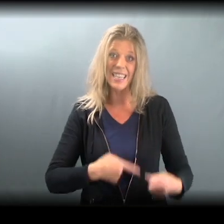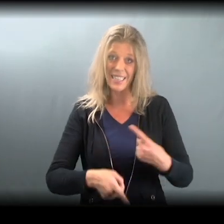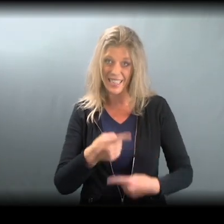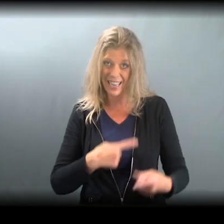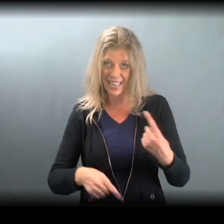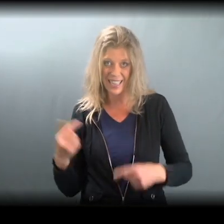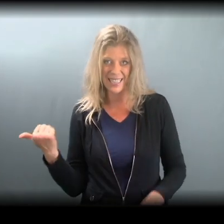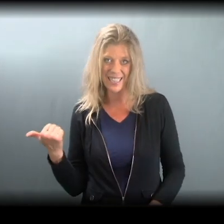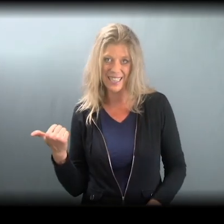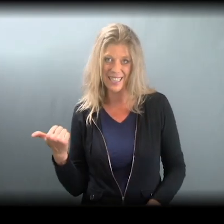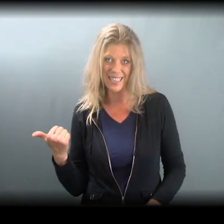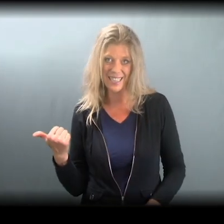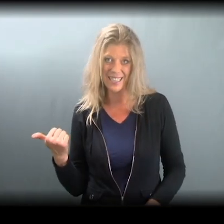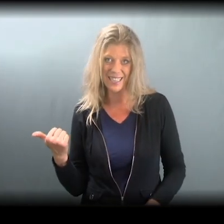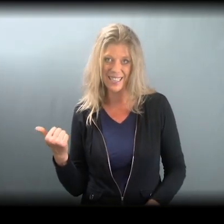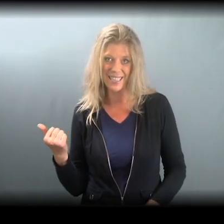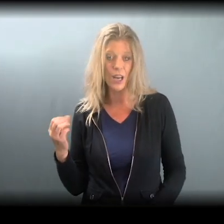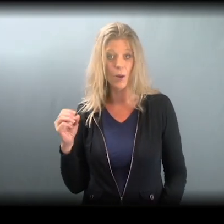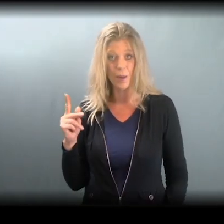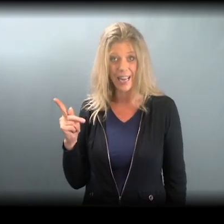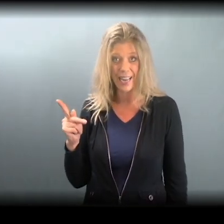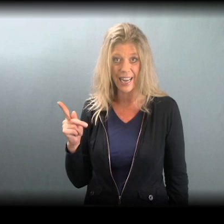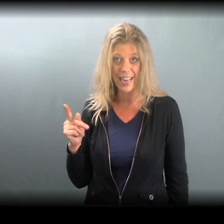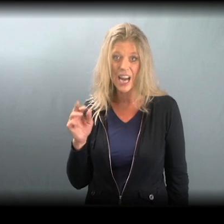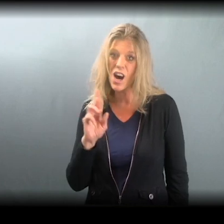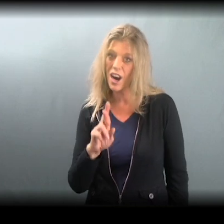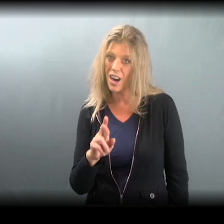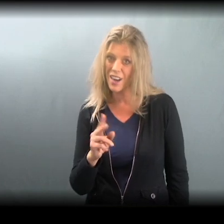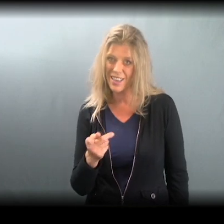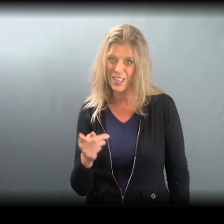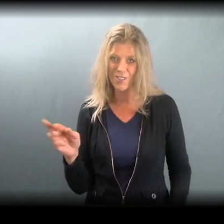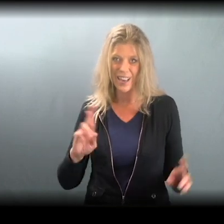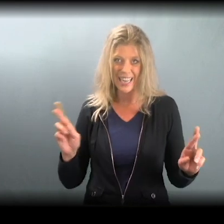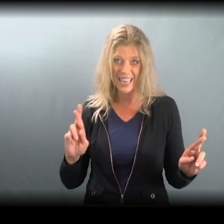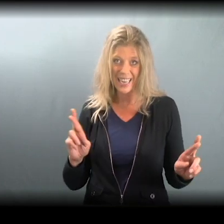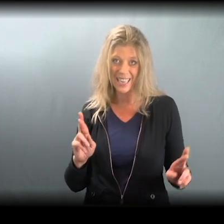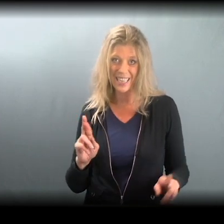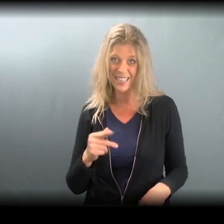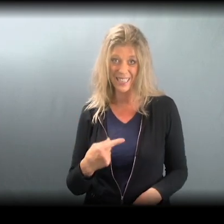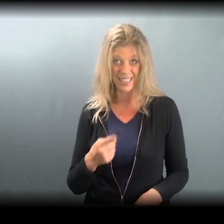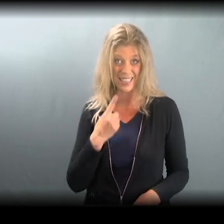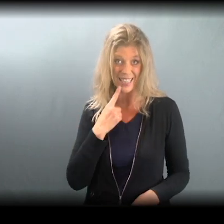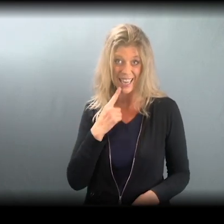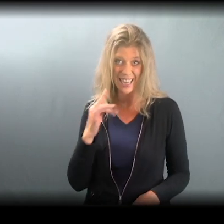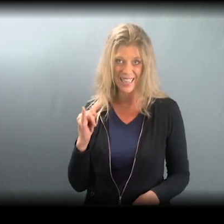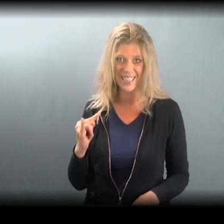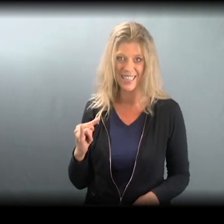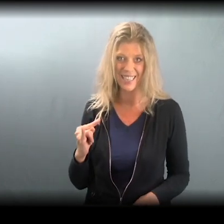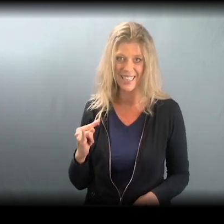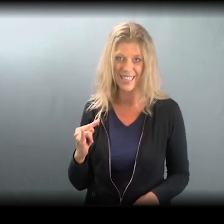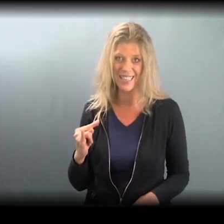SIGNS OK. Are you ready to say it?